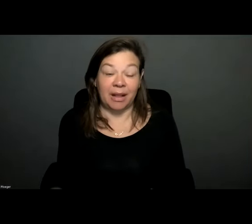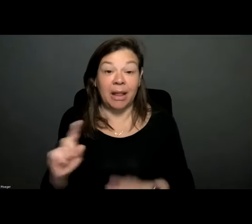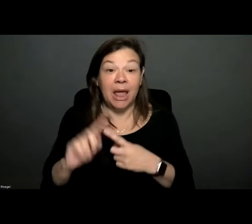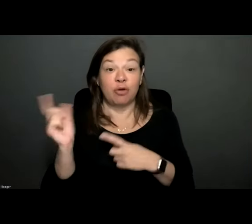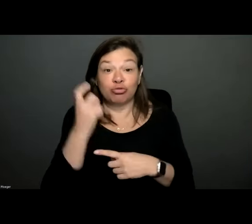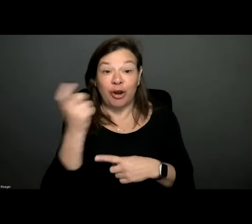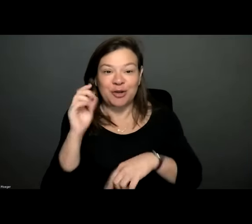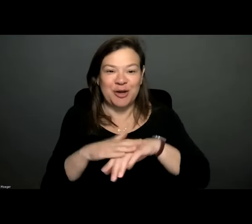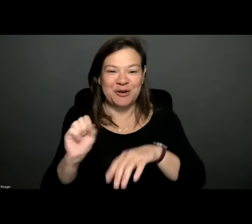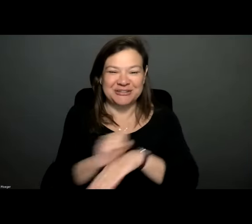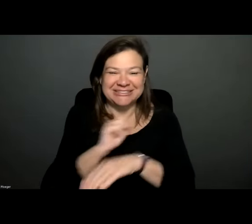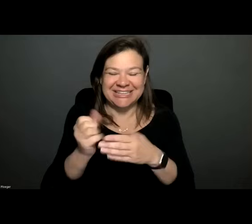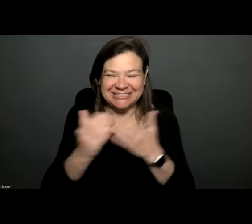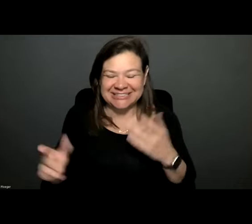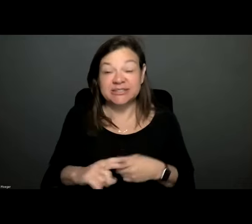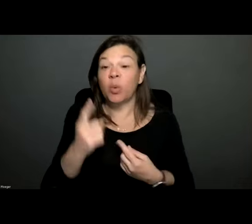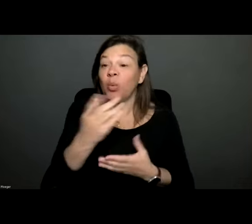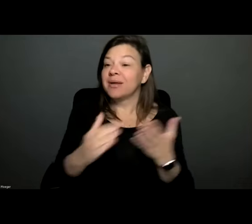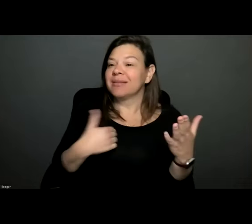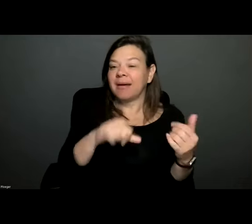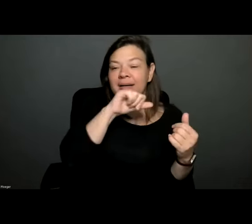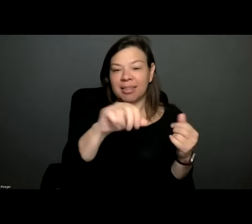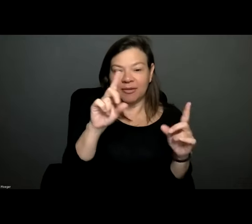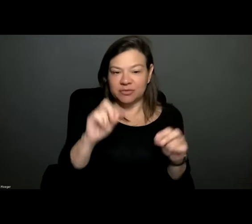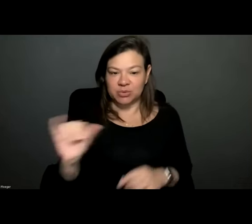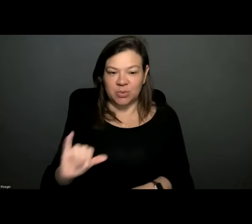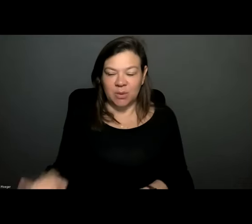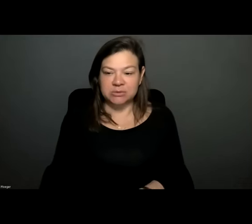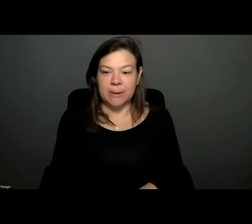And one of the things that I love doing too is being able